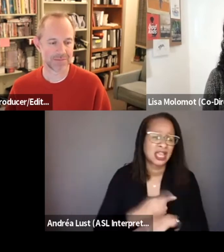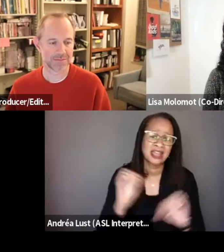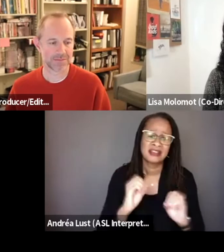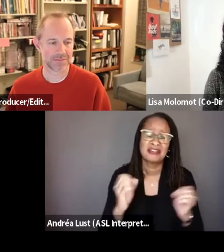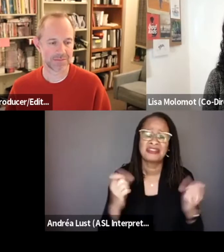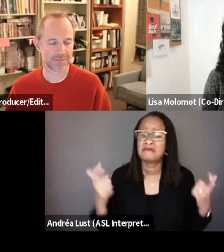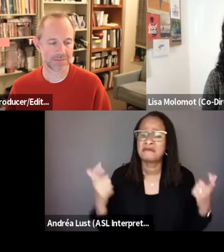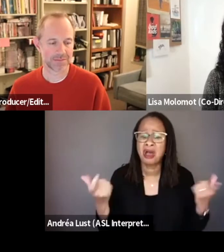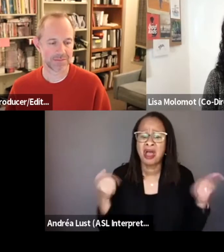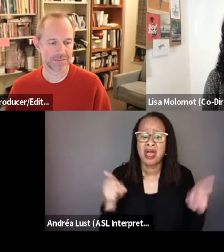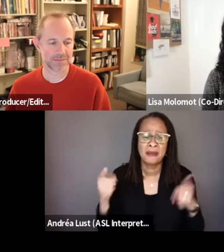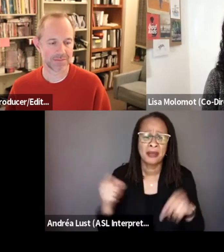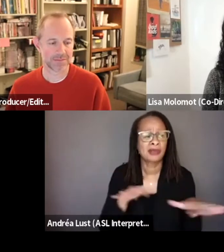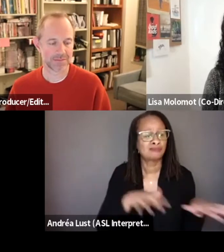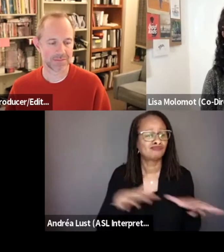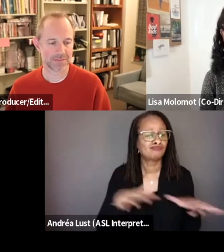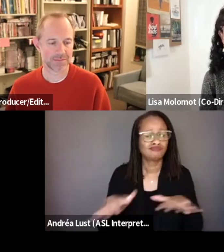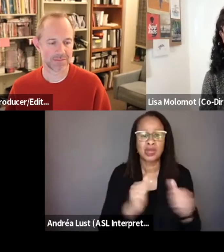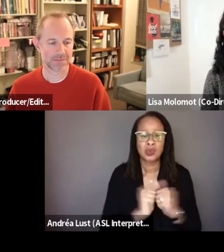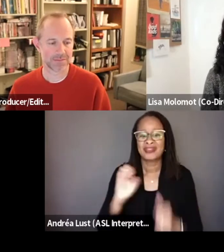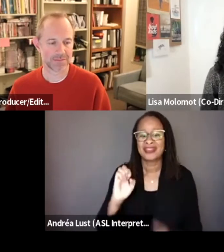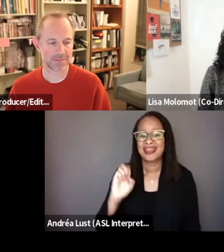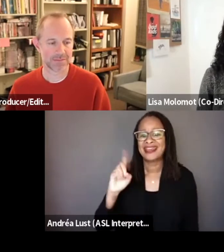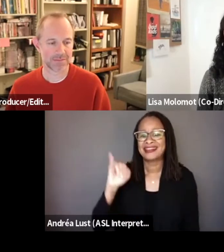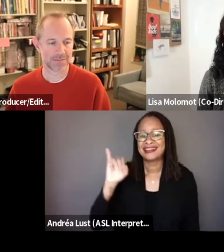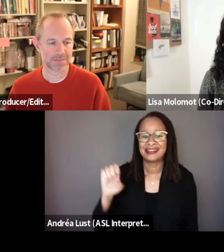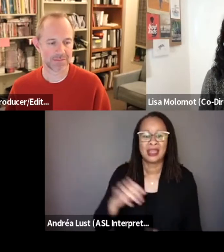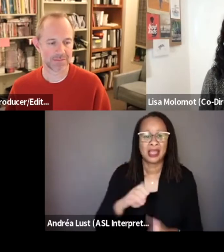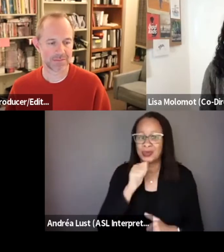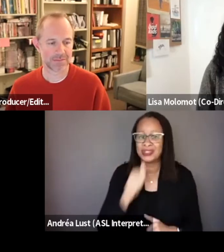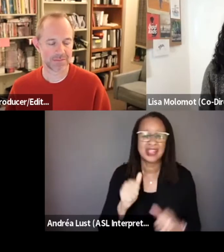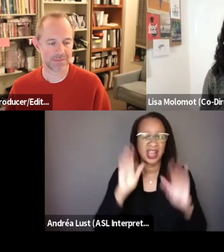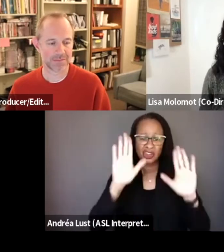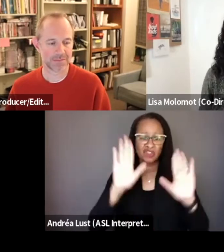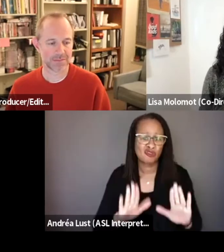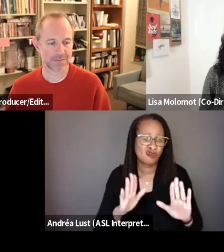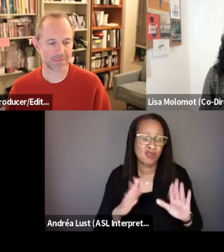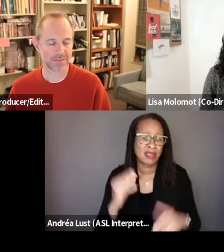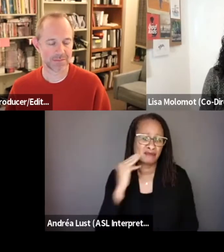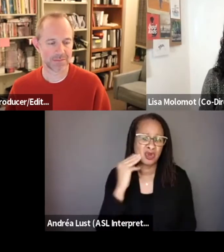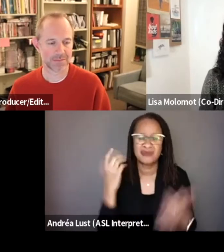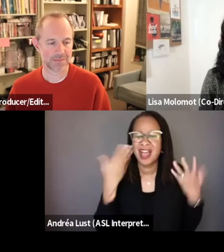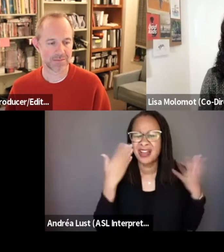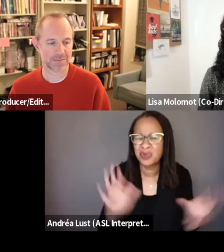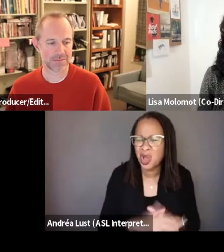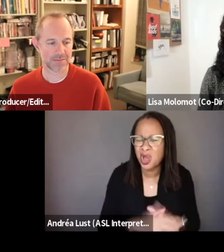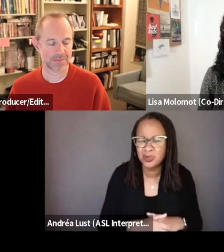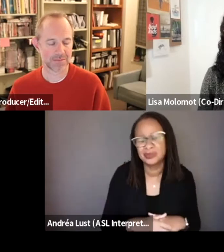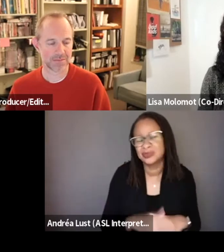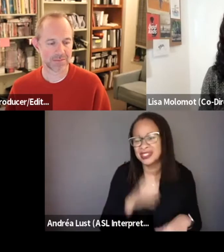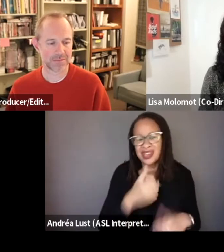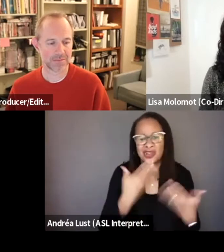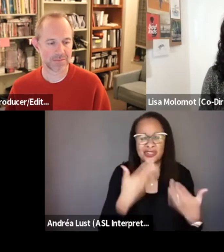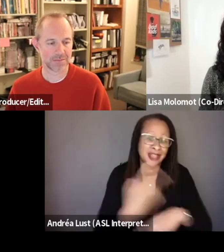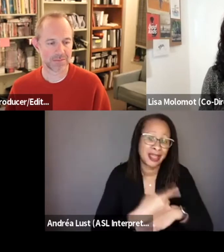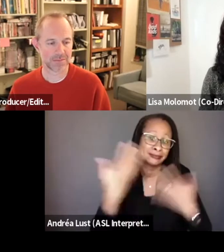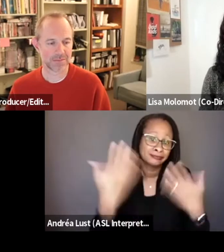We were hanging out with Eddie and he was not in a great mood, you know. I don't know, It was just not a great day. And we're like,